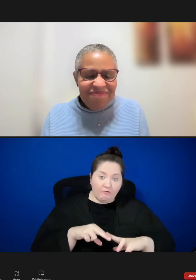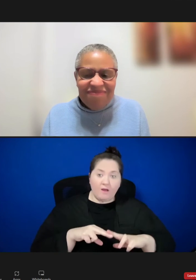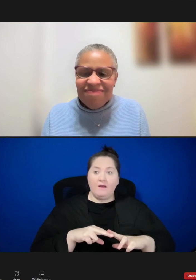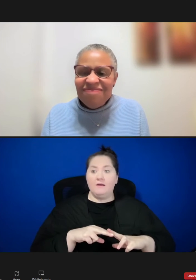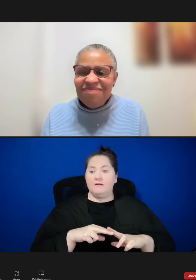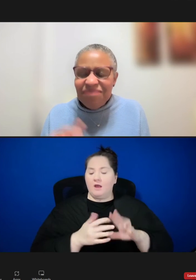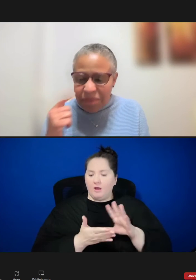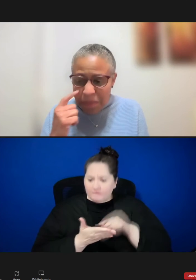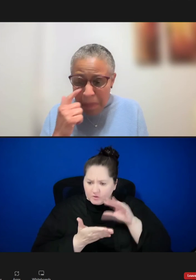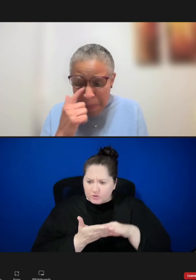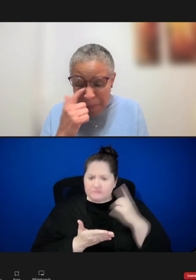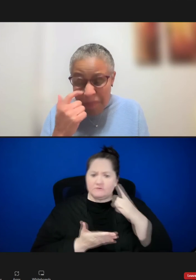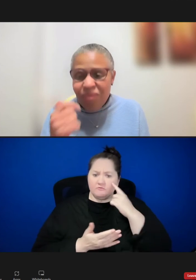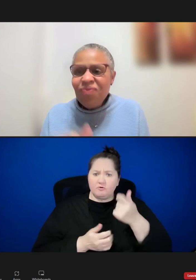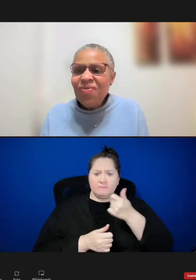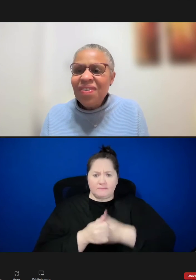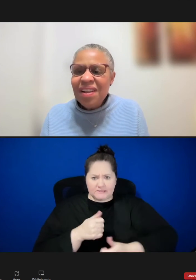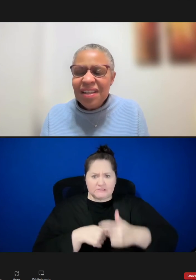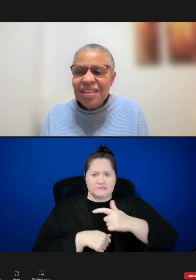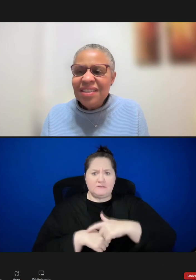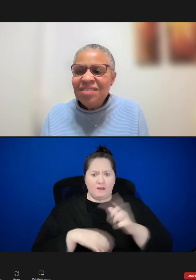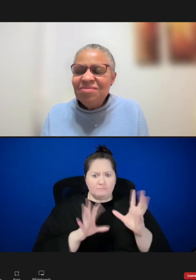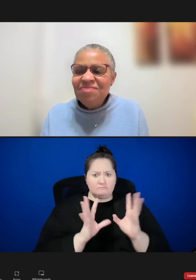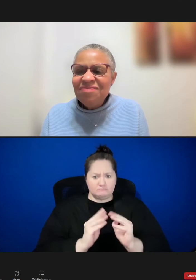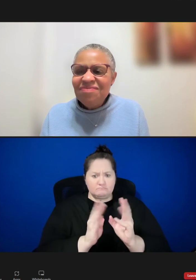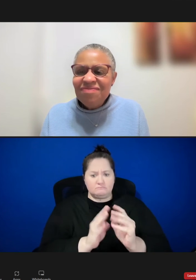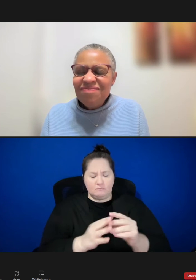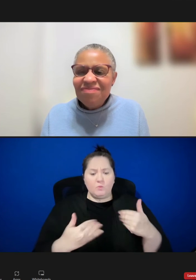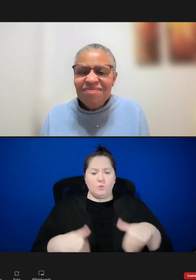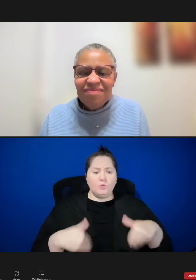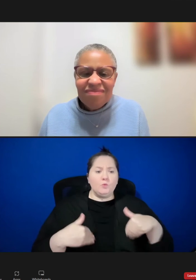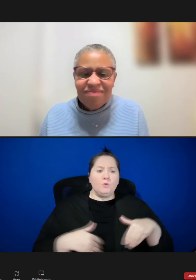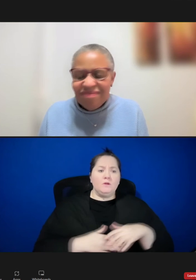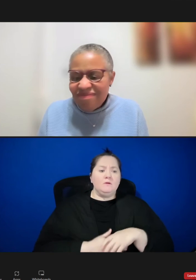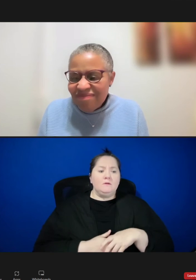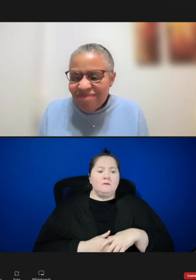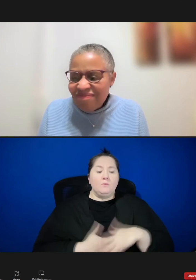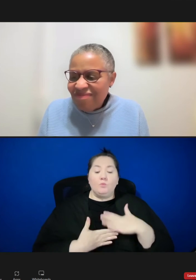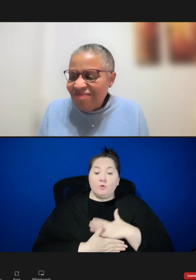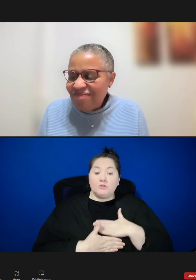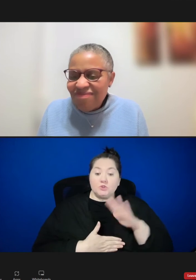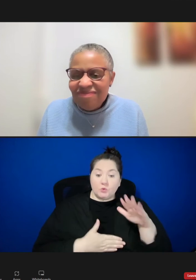something from every single one of our sessions. And I appreciate the leadership that you and Bob